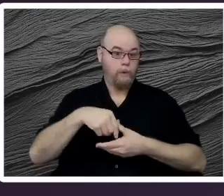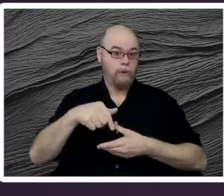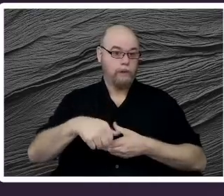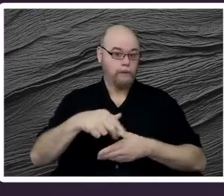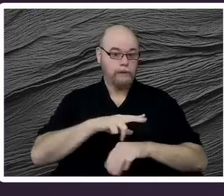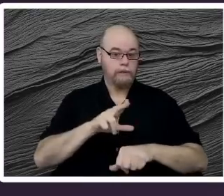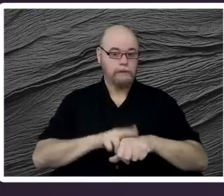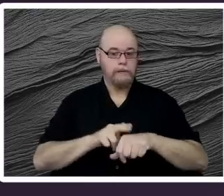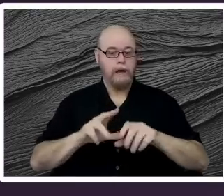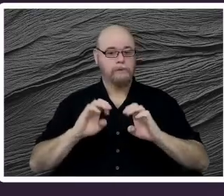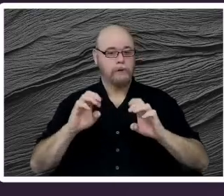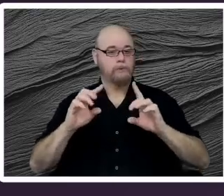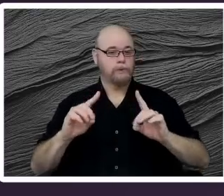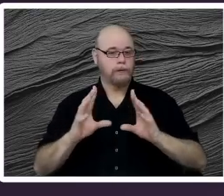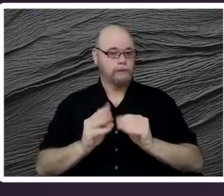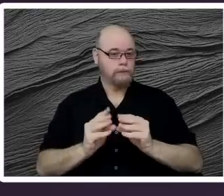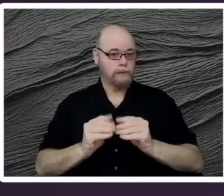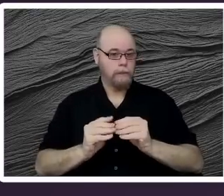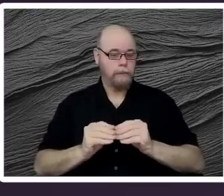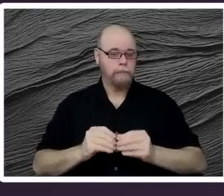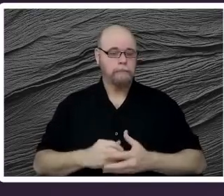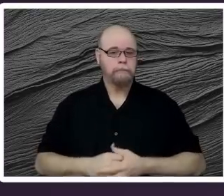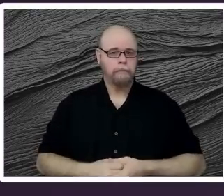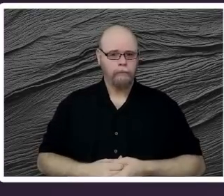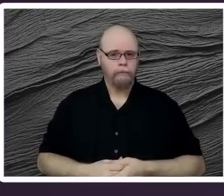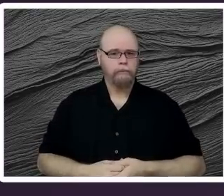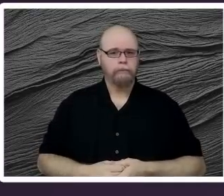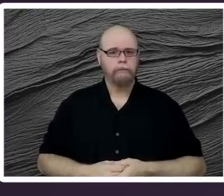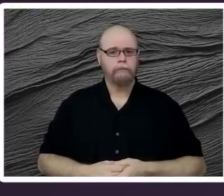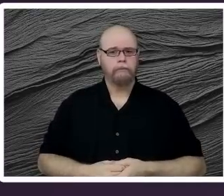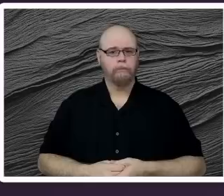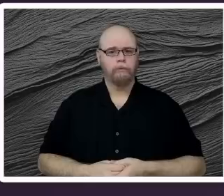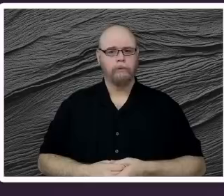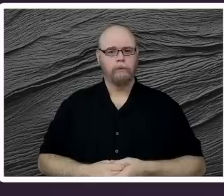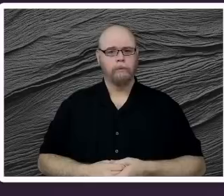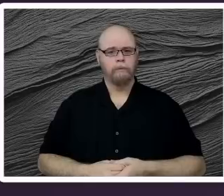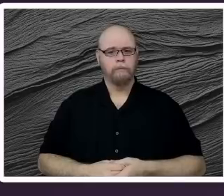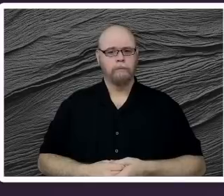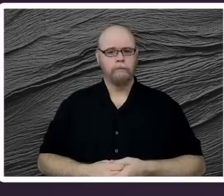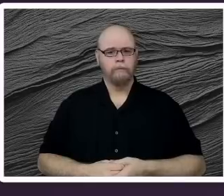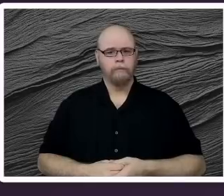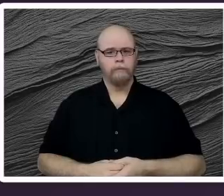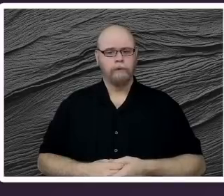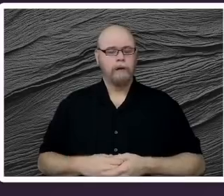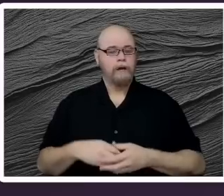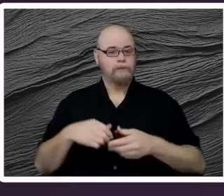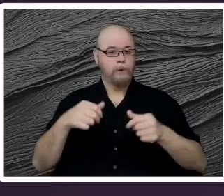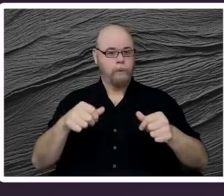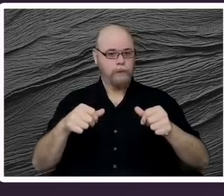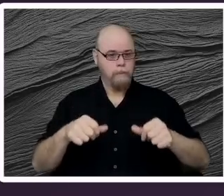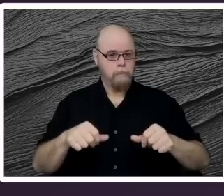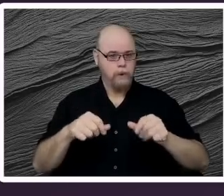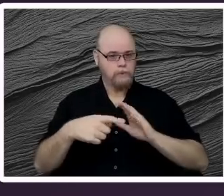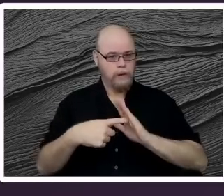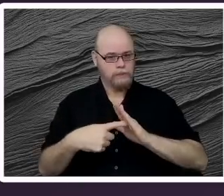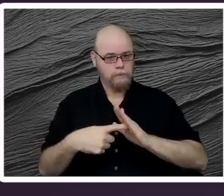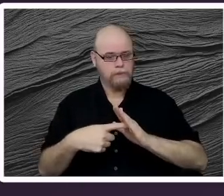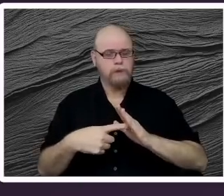So, with these poster exhibitions, topics that need more exposure is something that we really